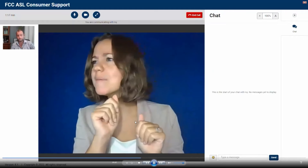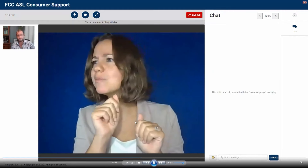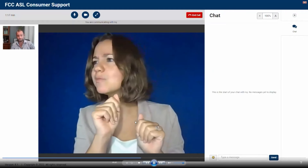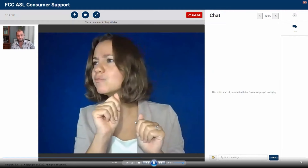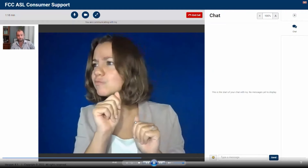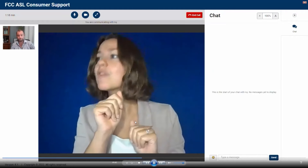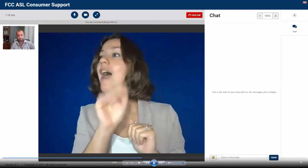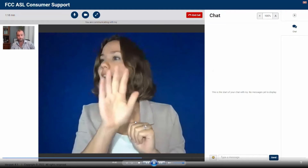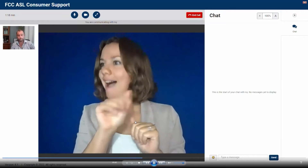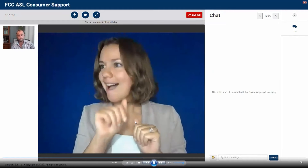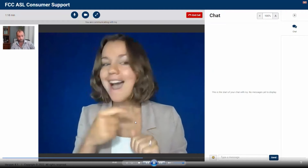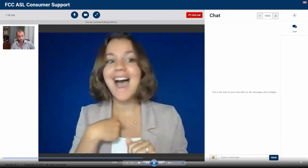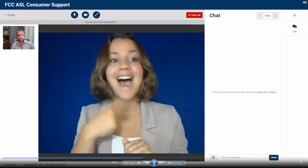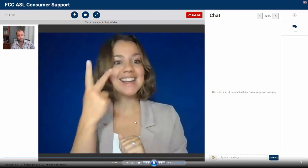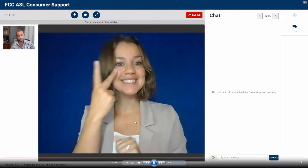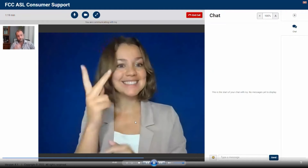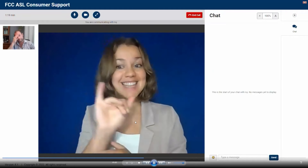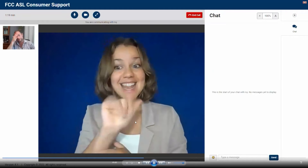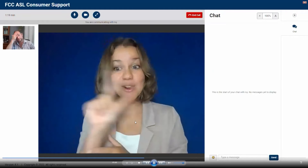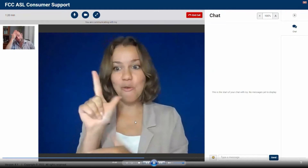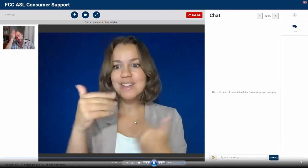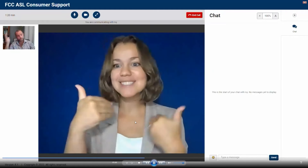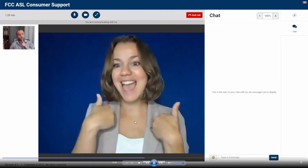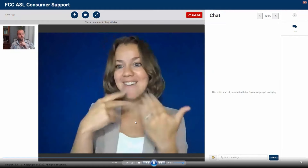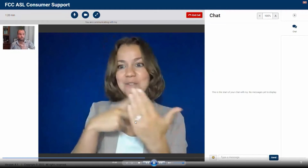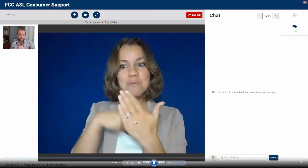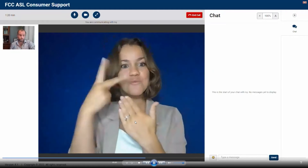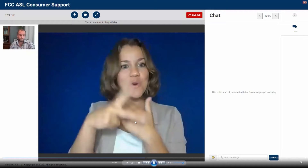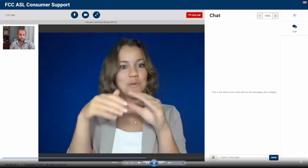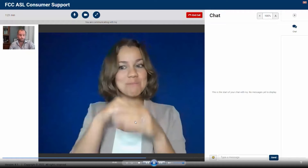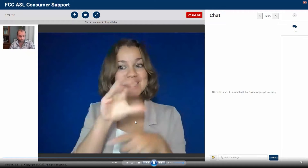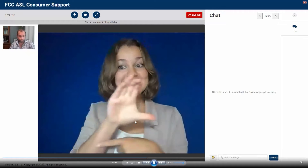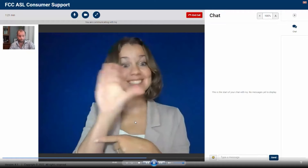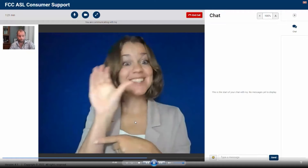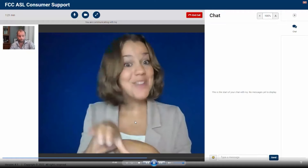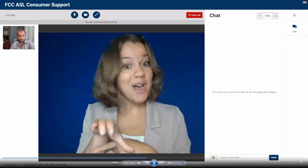STATES AND TERRITORIES GO TO THE ICANCONNECT WEBPAGE AND CLICK ON, CONTACT MY STATE.